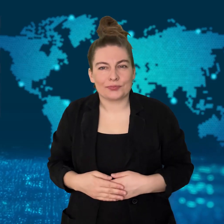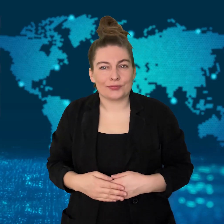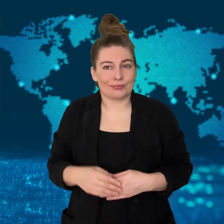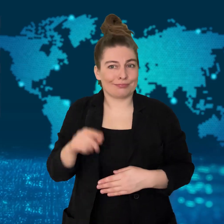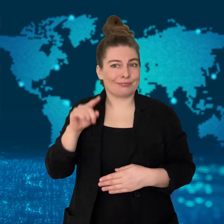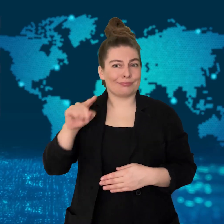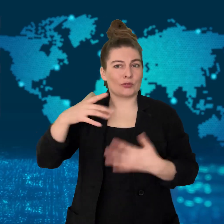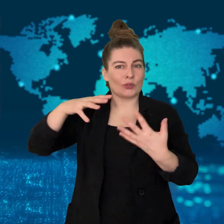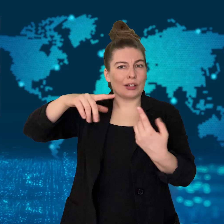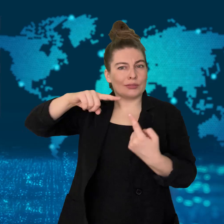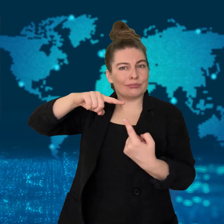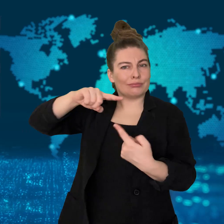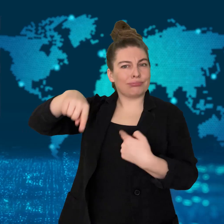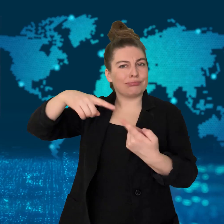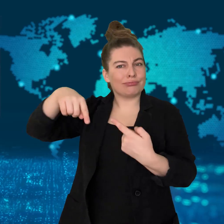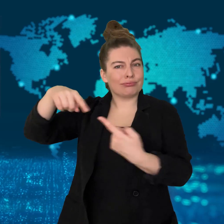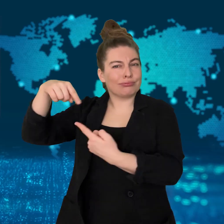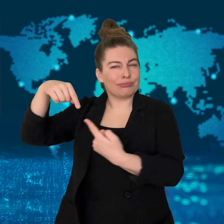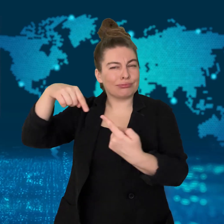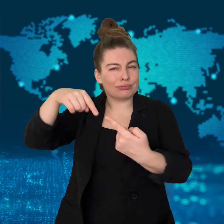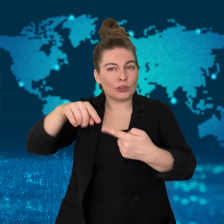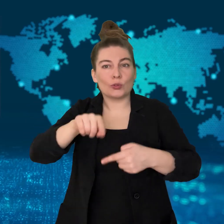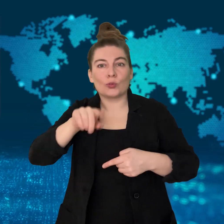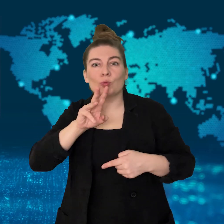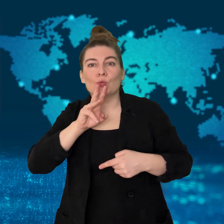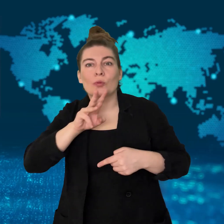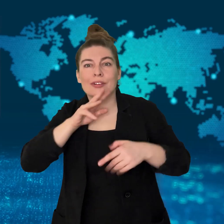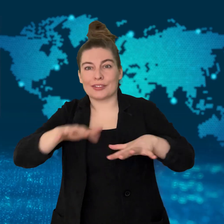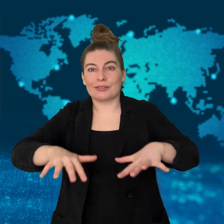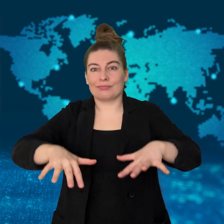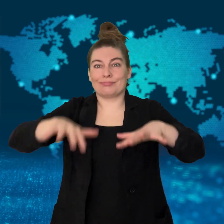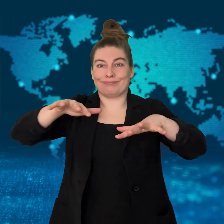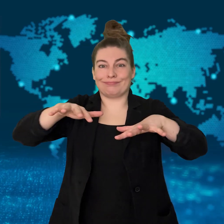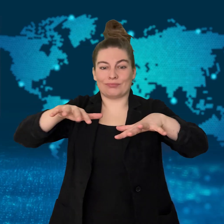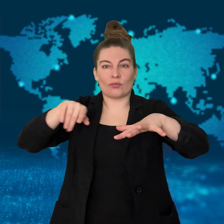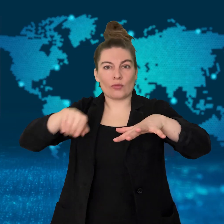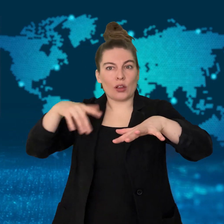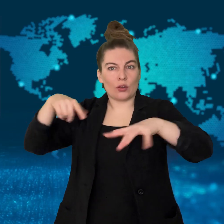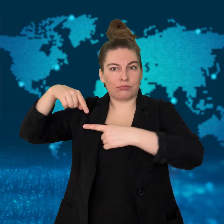Queensland and New South Wales,